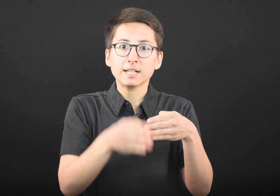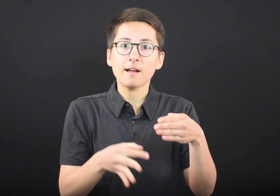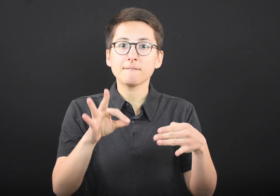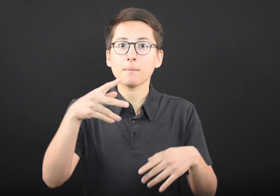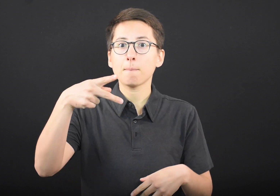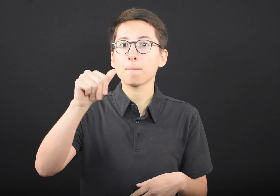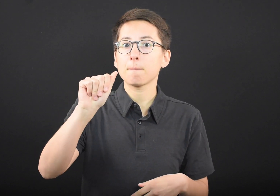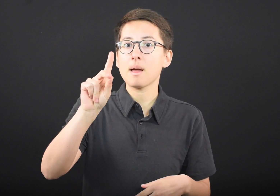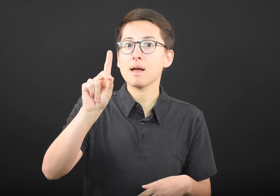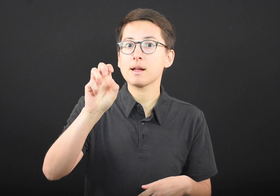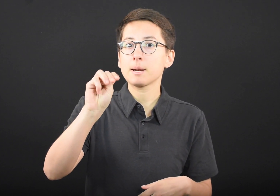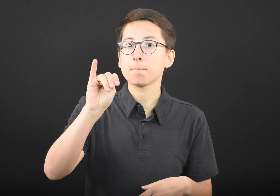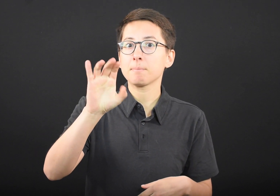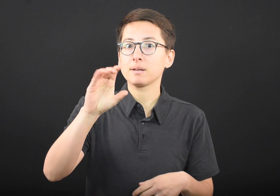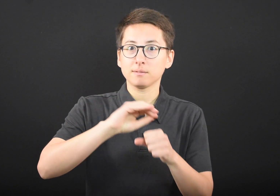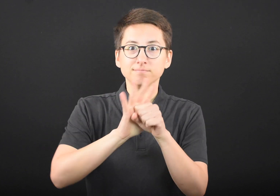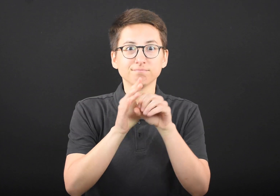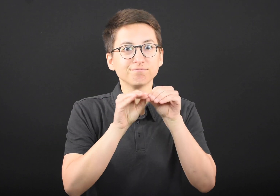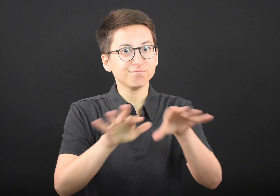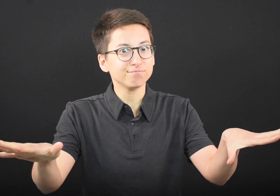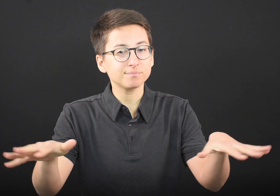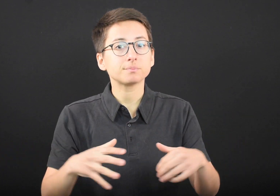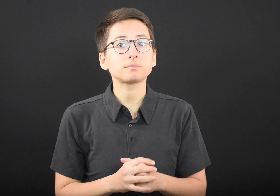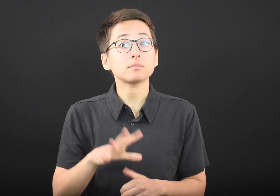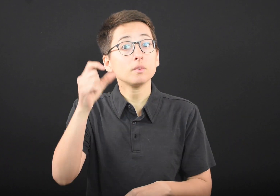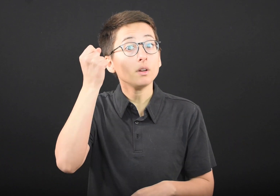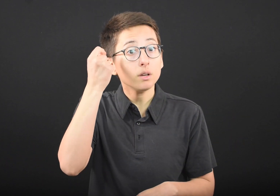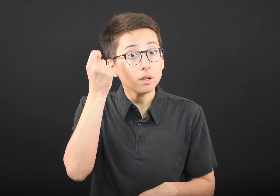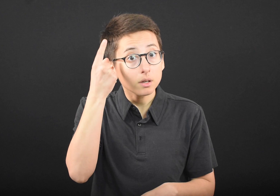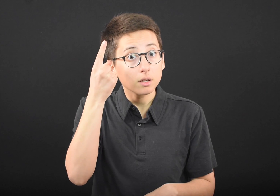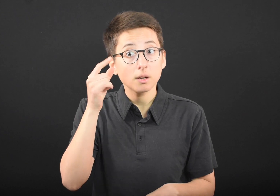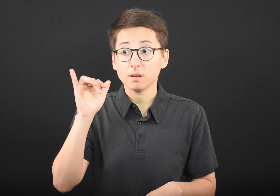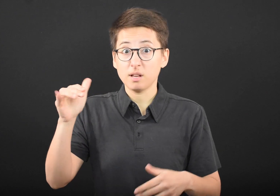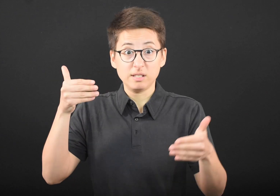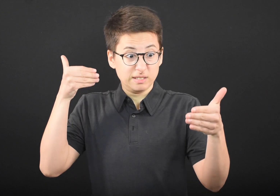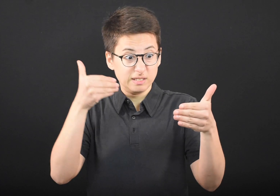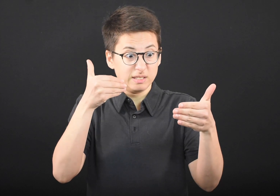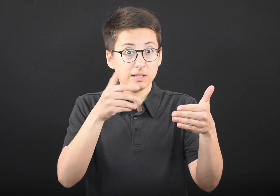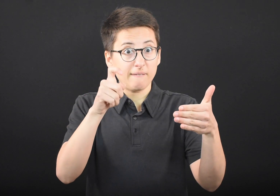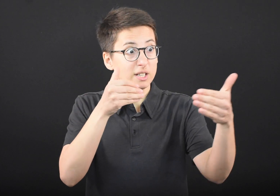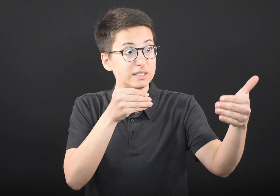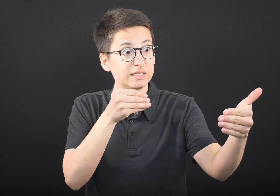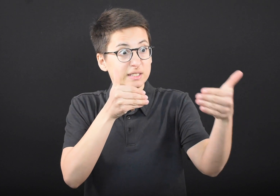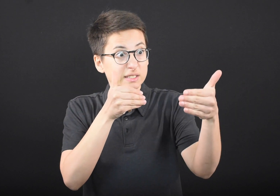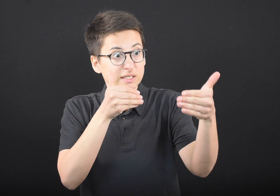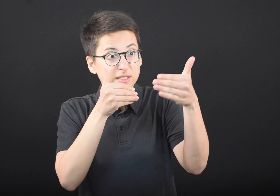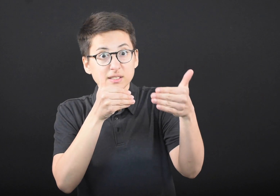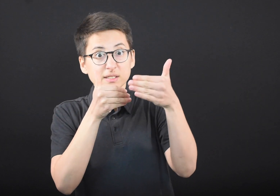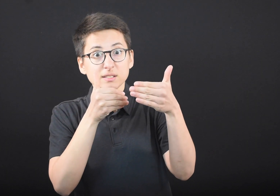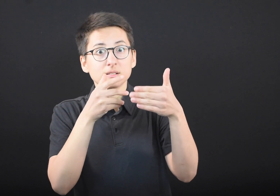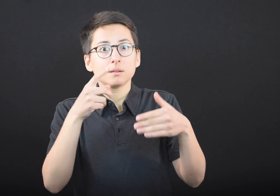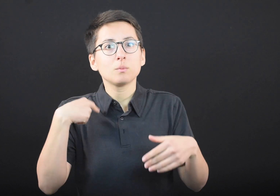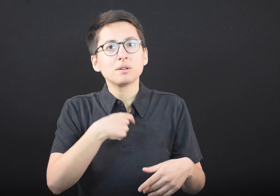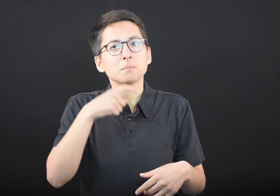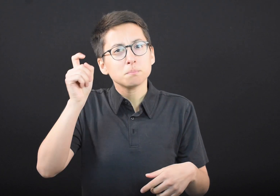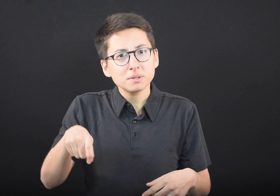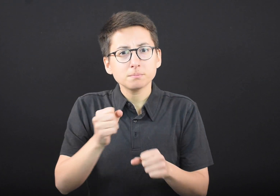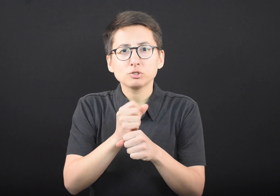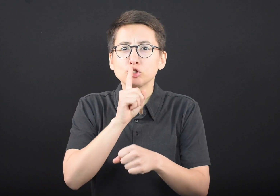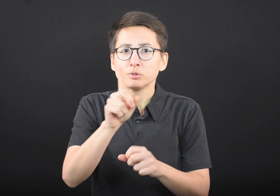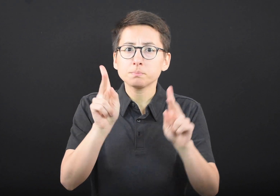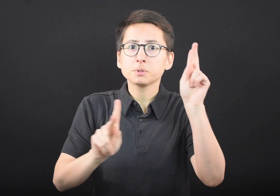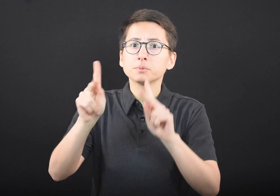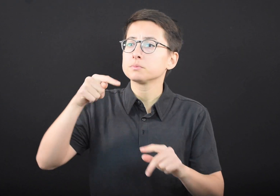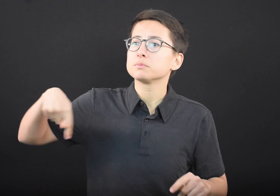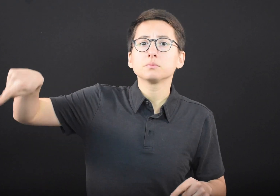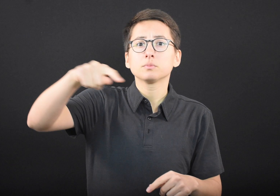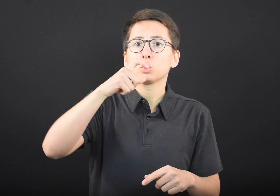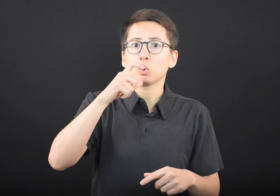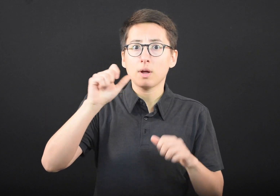that end even closer, it is very important that all eligible Minnesotans get vaccinated.